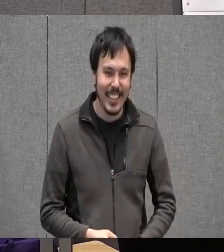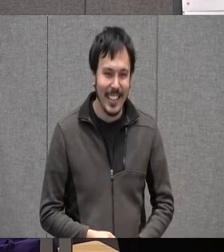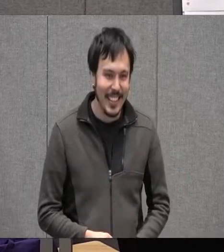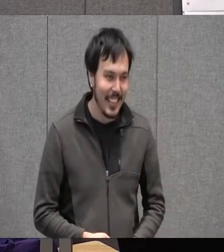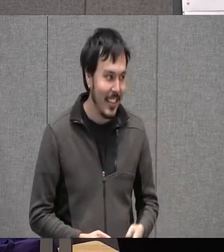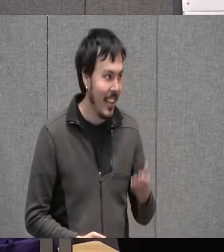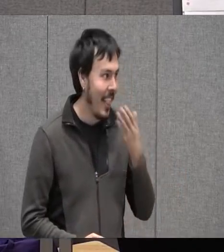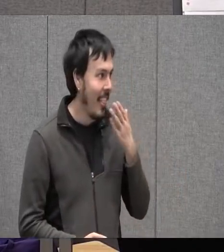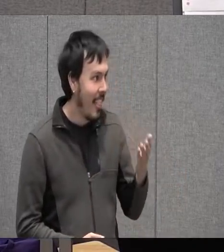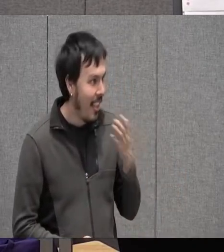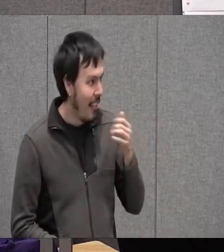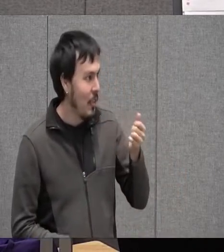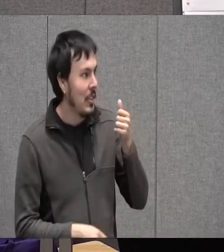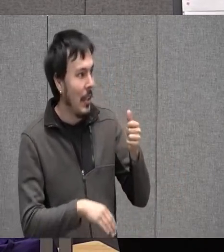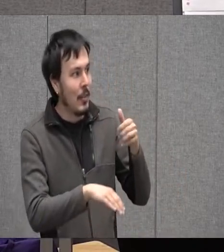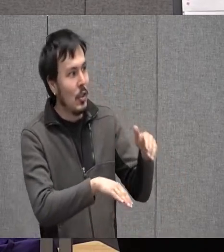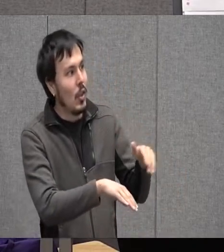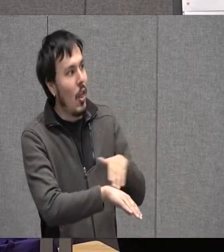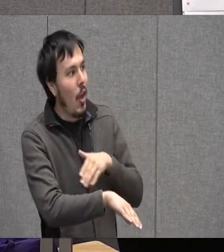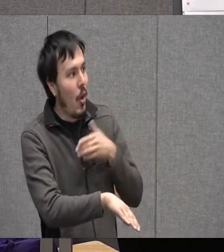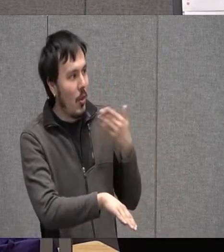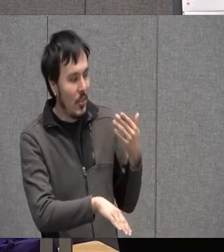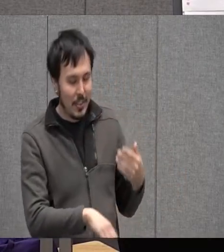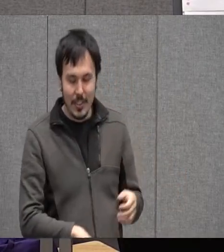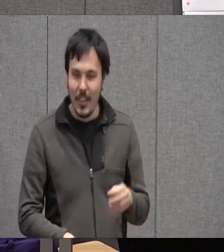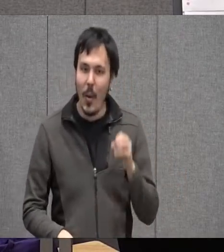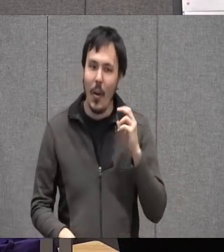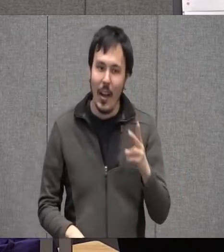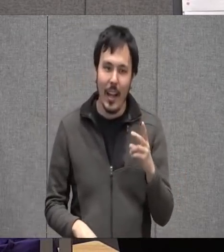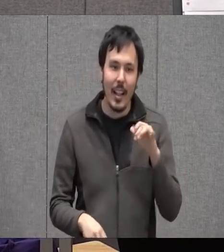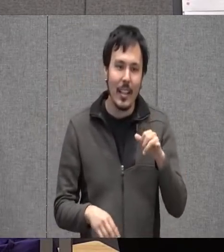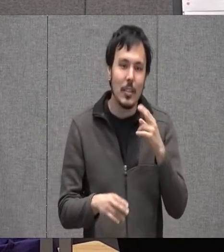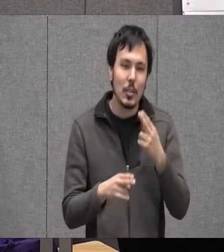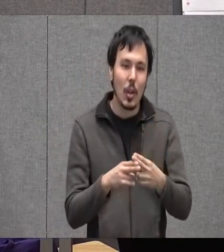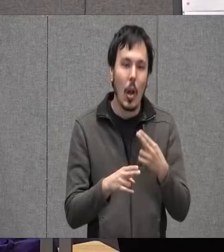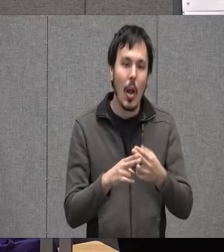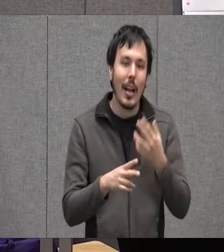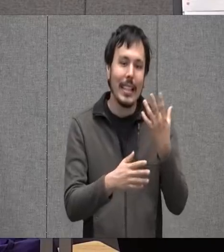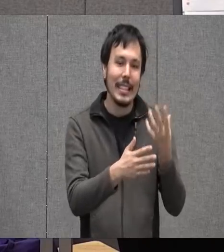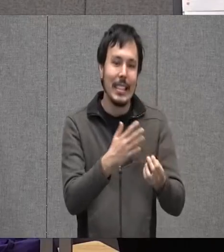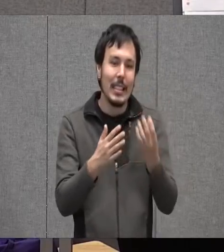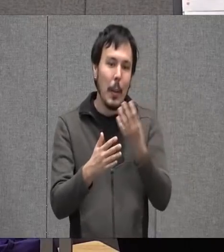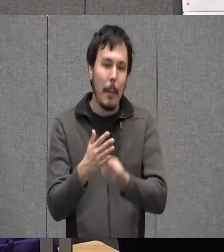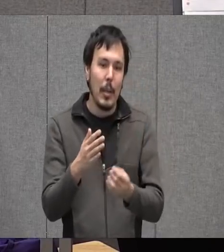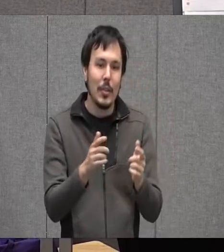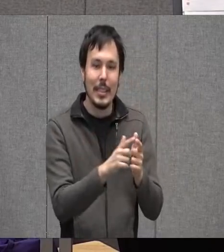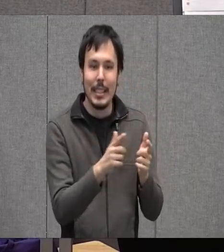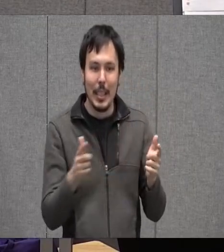All right, so that's how you play disappearing sequences. I told you that I would just show you, you can play it on a paper like this,